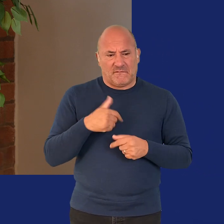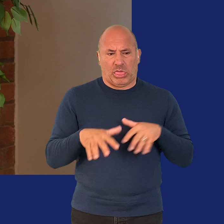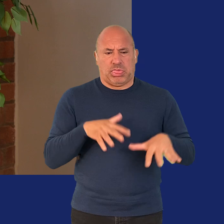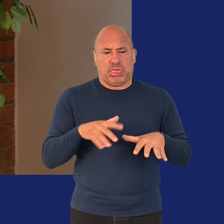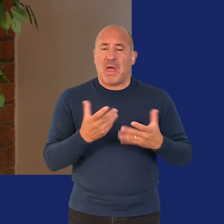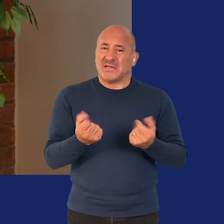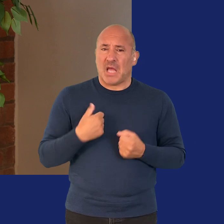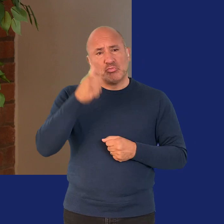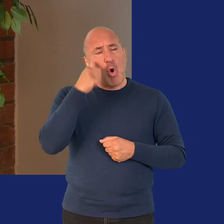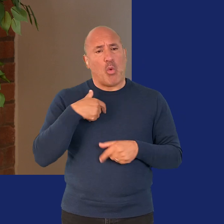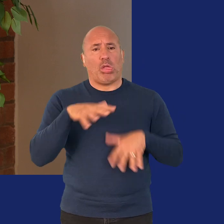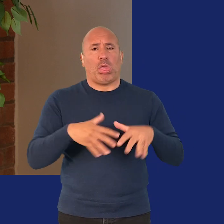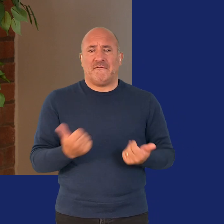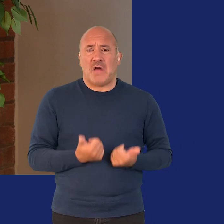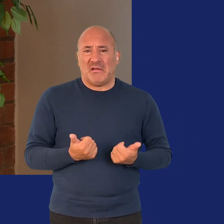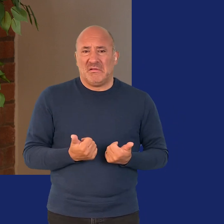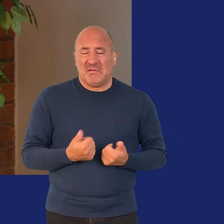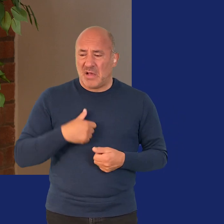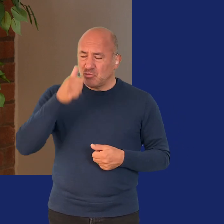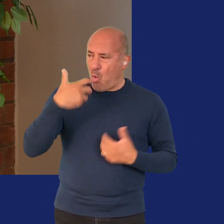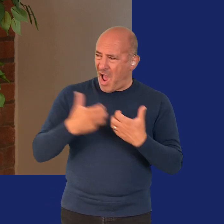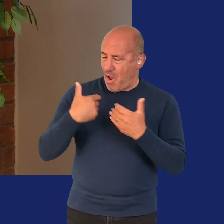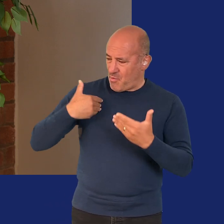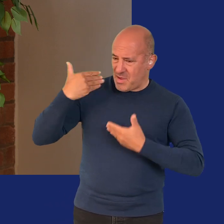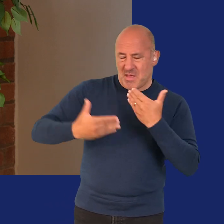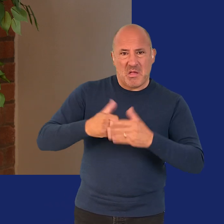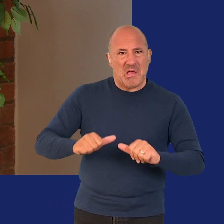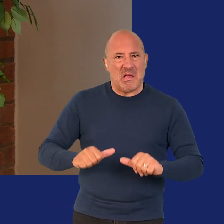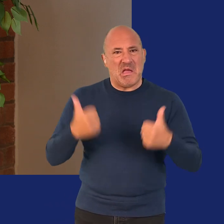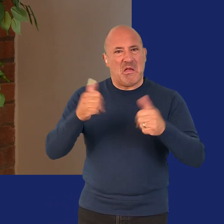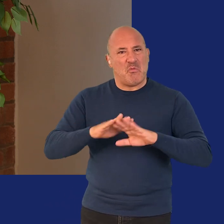comfortable with being uncomfortable and recognizing where we are.